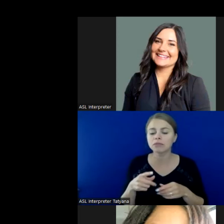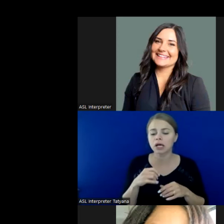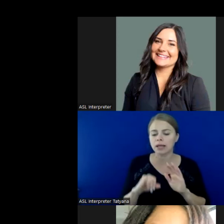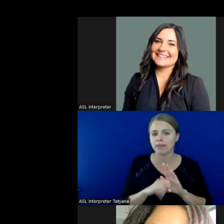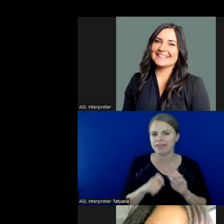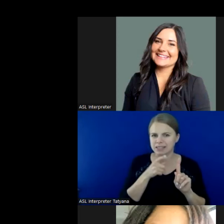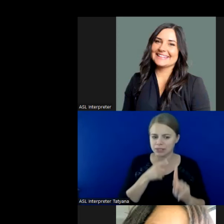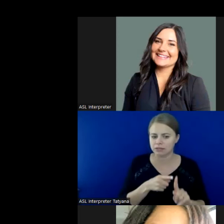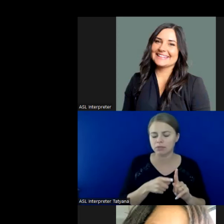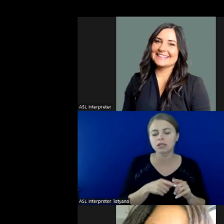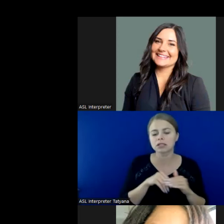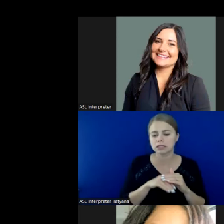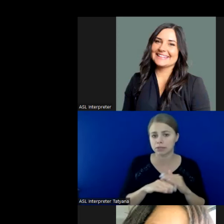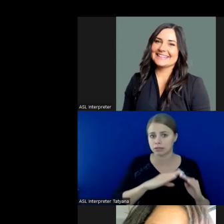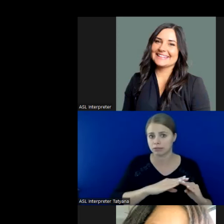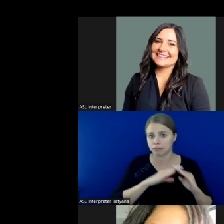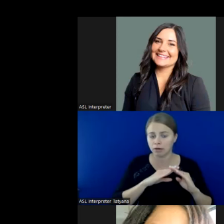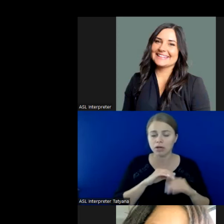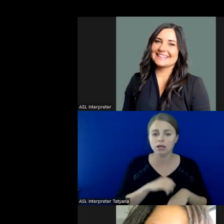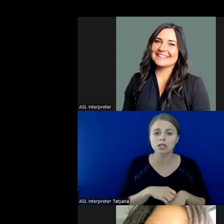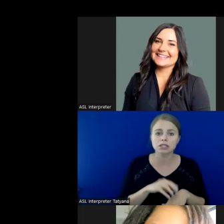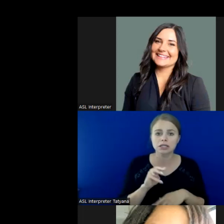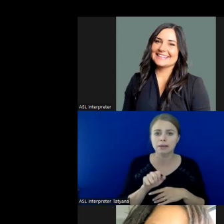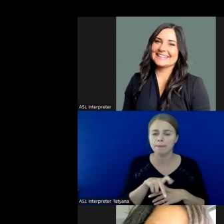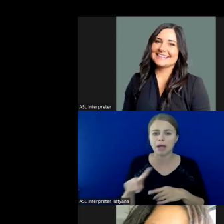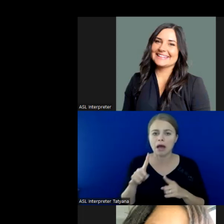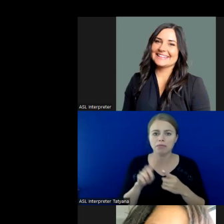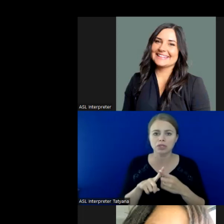and mapped them to each affected user group.